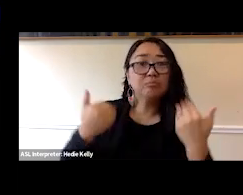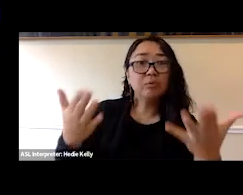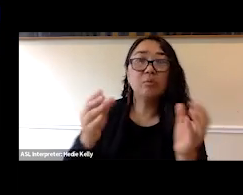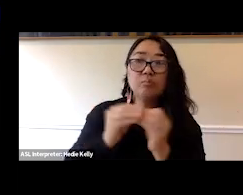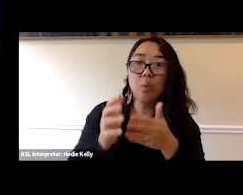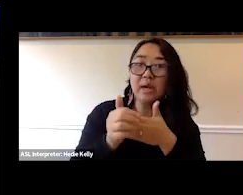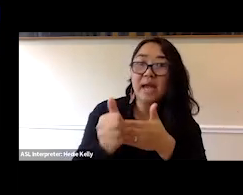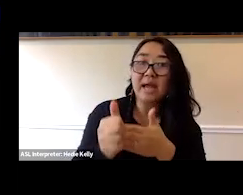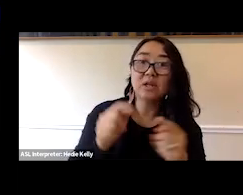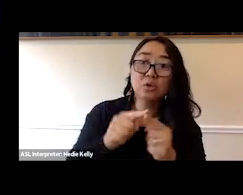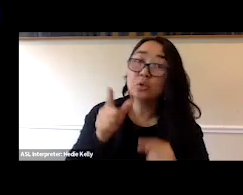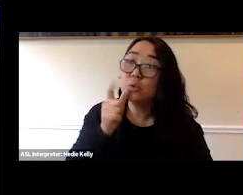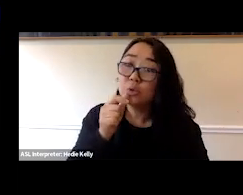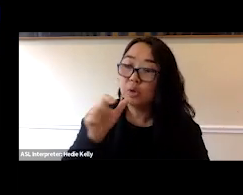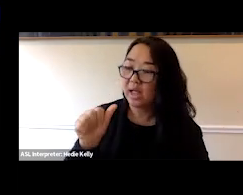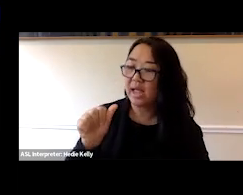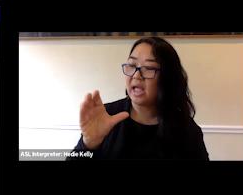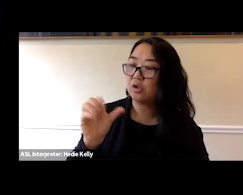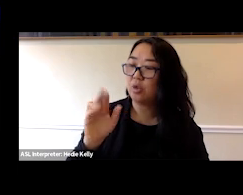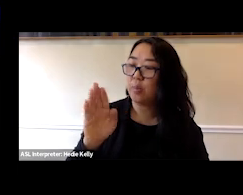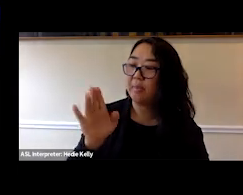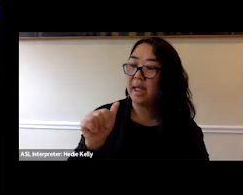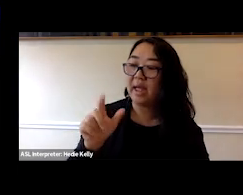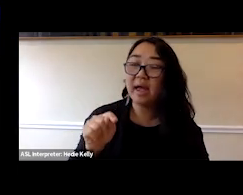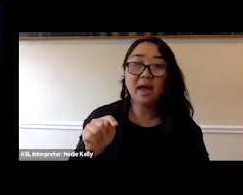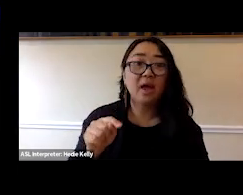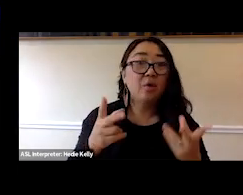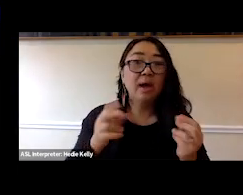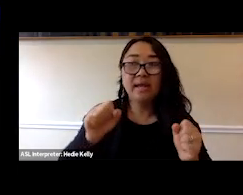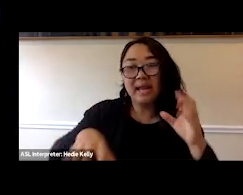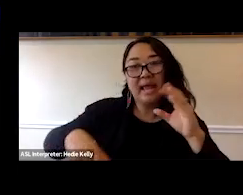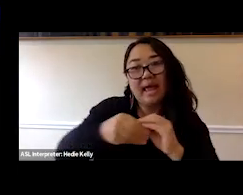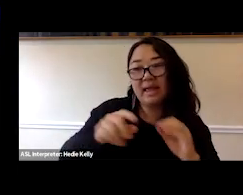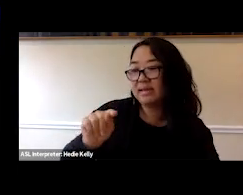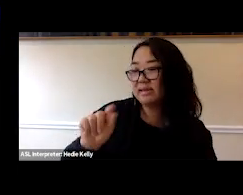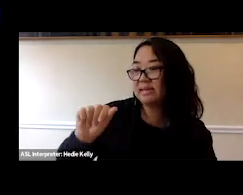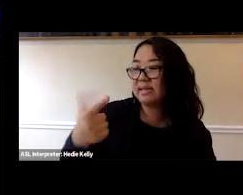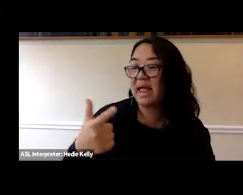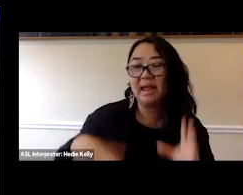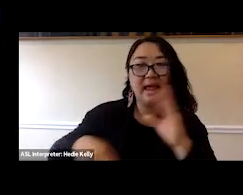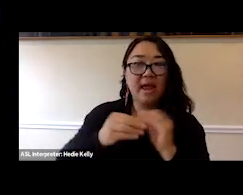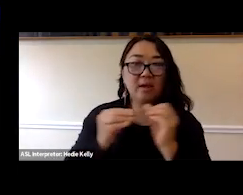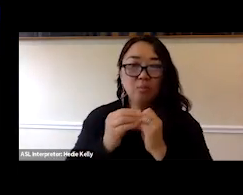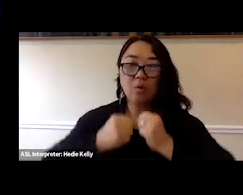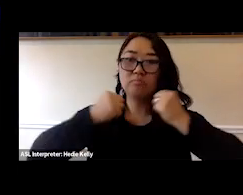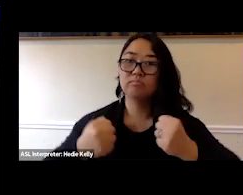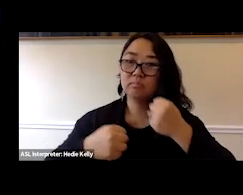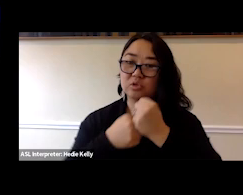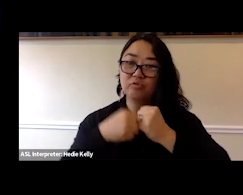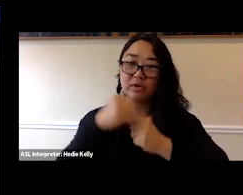to Acrobat on which field should come next by adding tags and adding structure. So that's number one.